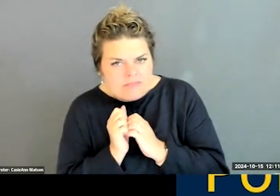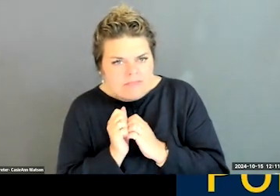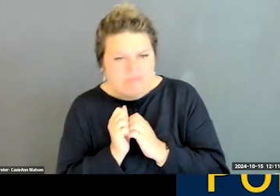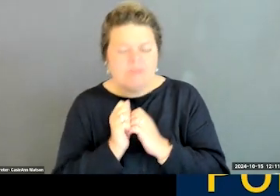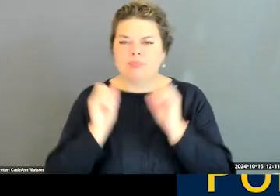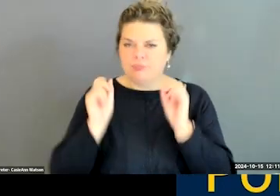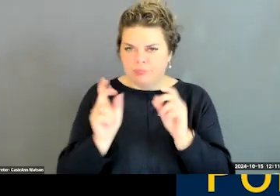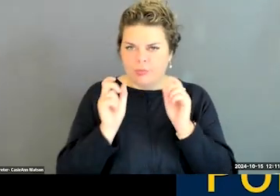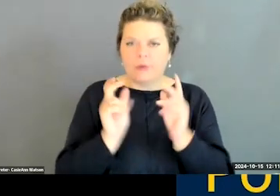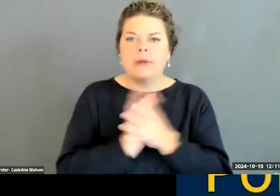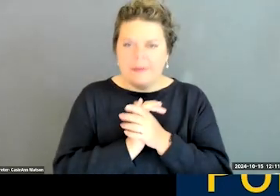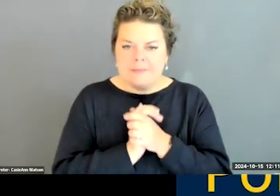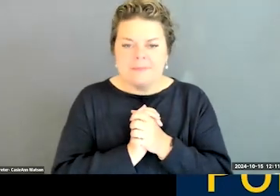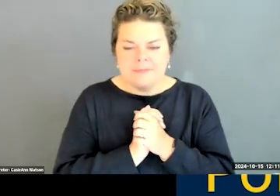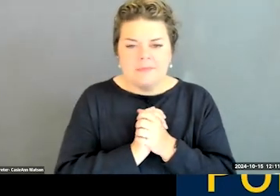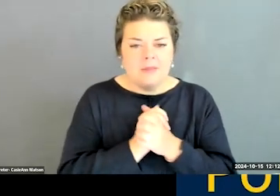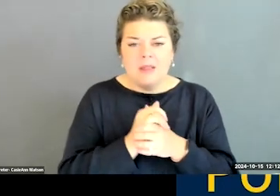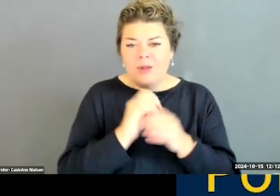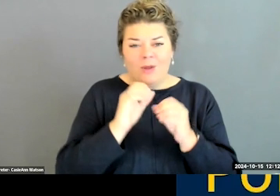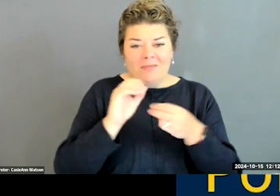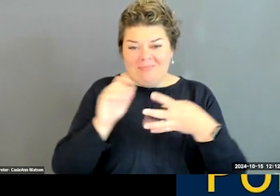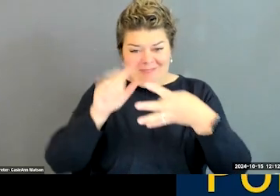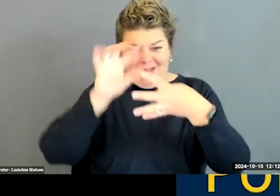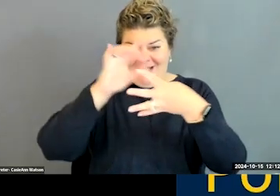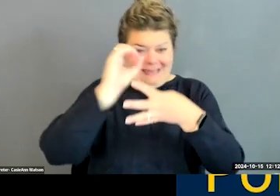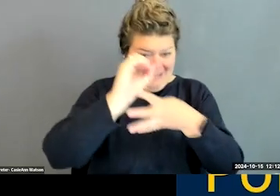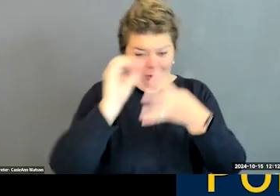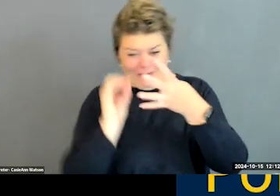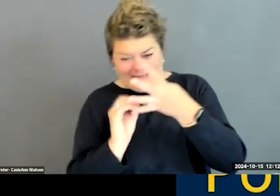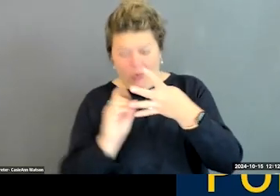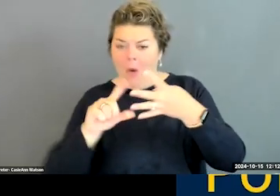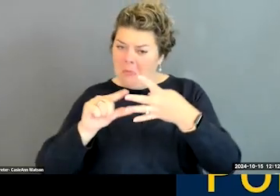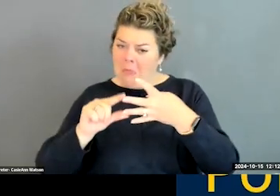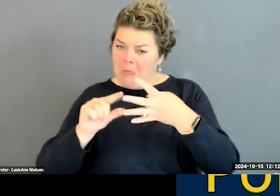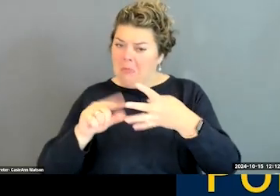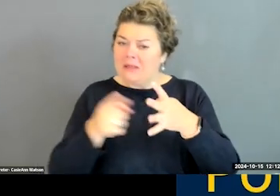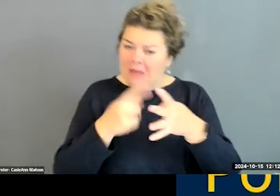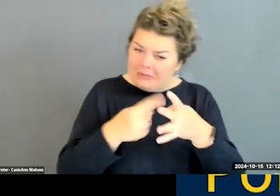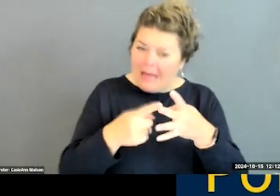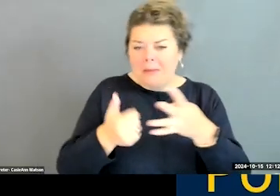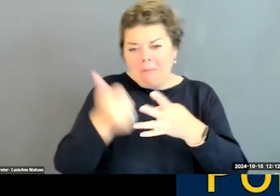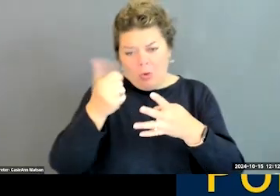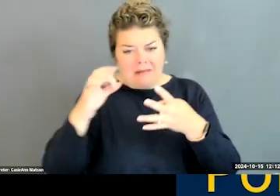Okay. So we don't have any "nevers" or "always," but we have a lot of "sometimes" and a lot of "most of the time."